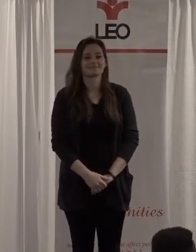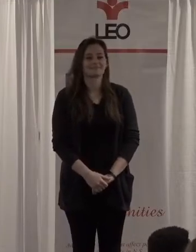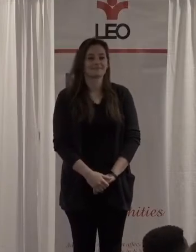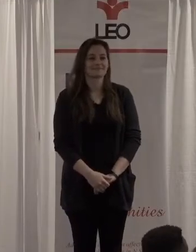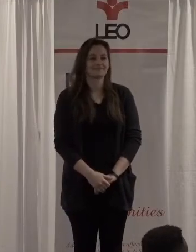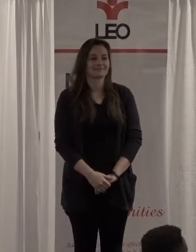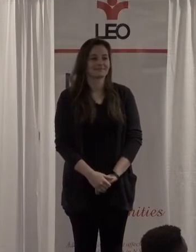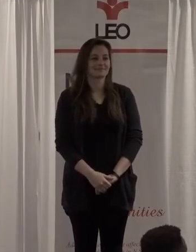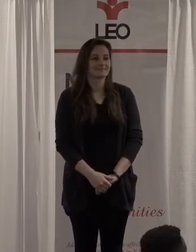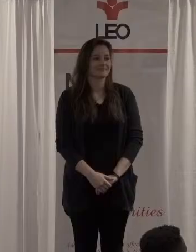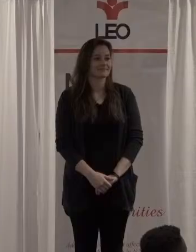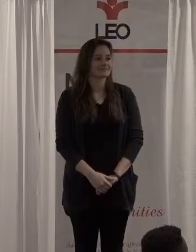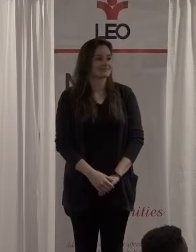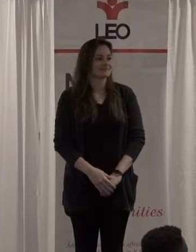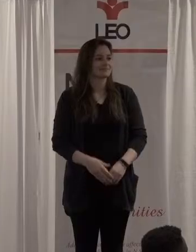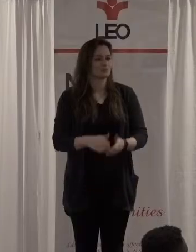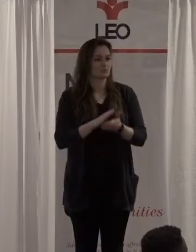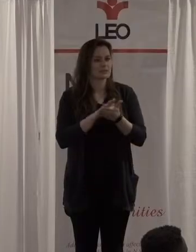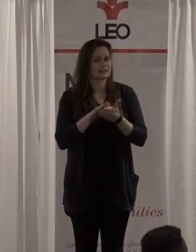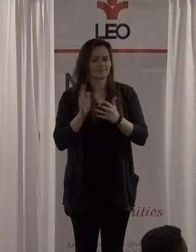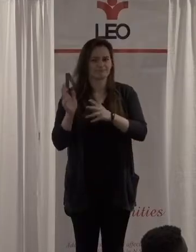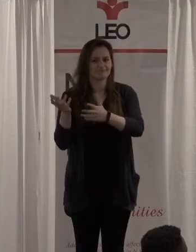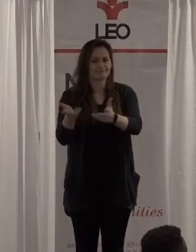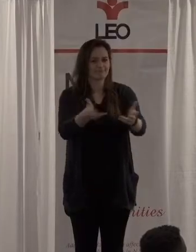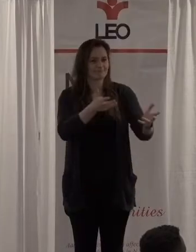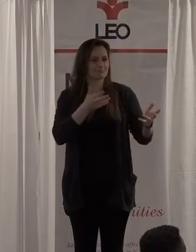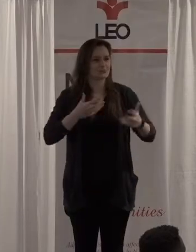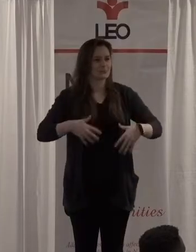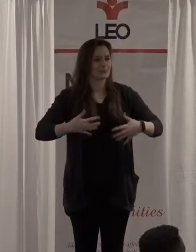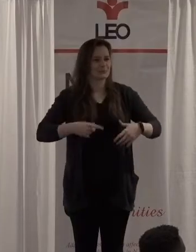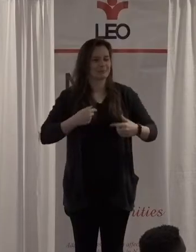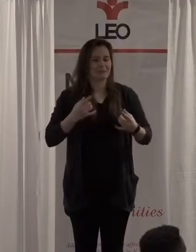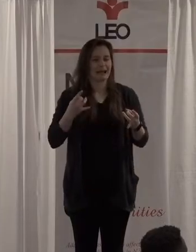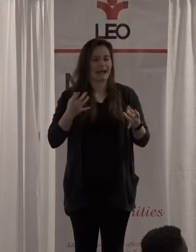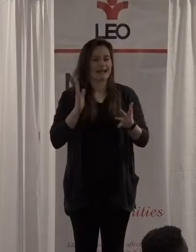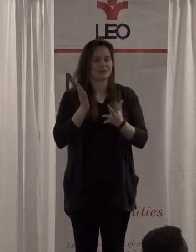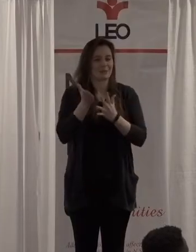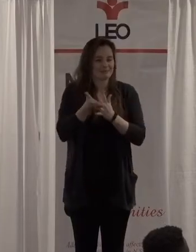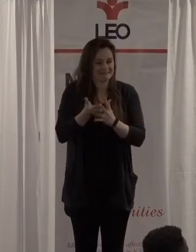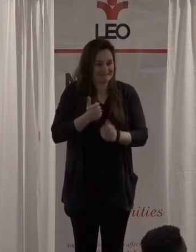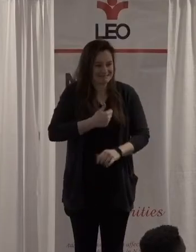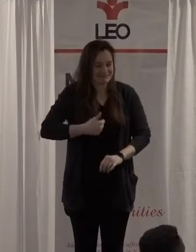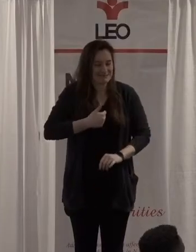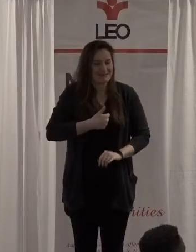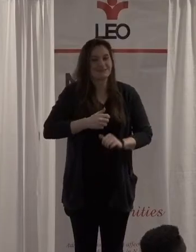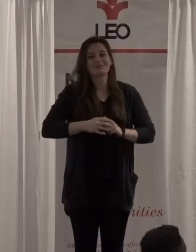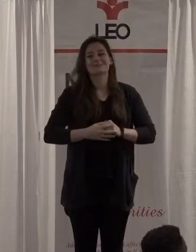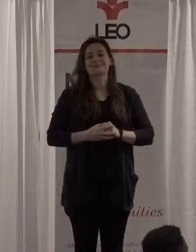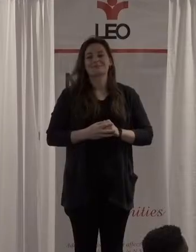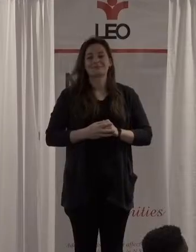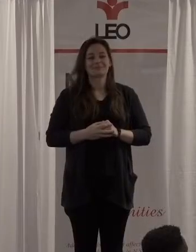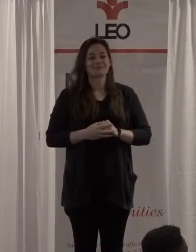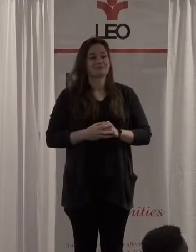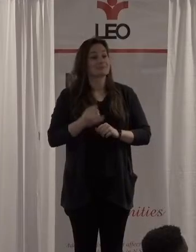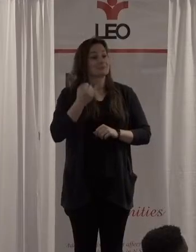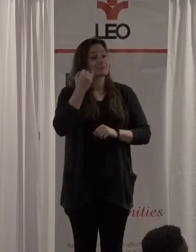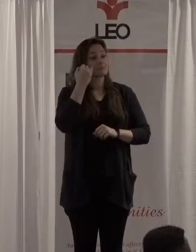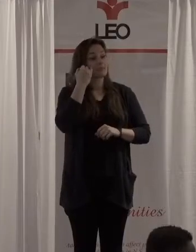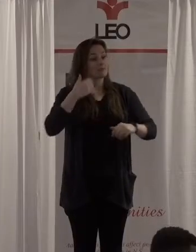LOTS OF WONDERFUL CONVERSATIONS HAPPENING. I HATE TO INTERRUPT THEM. BUT PLEASE IF YOU HAVE NOT DONE SO ALREADY,